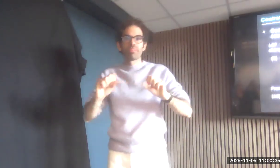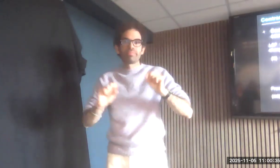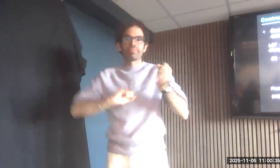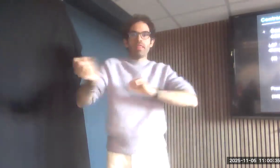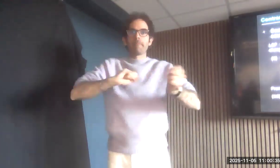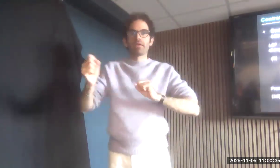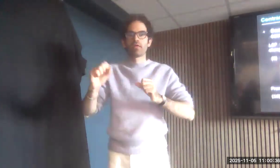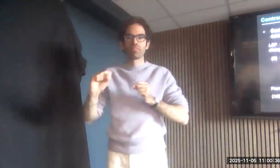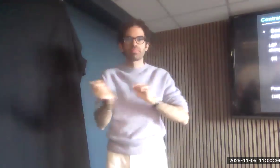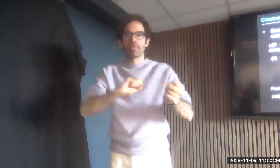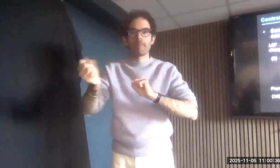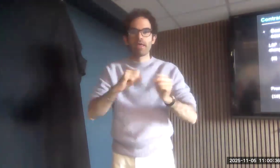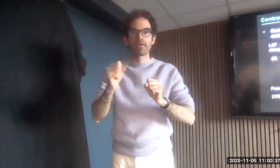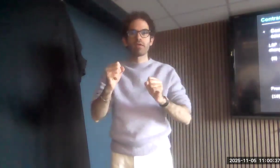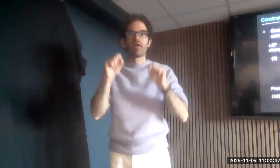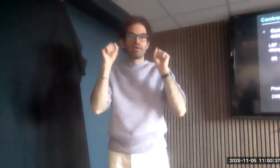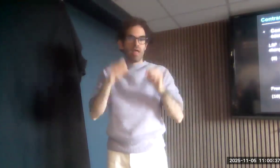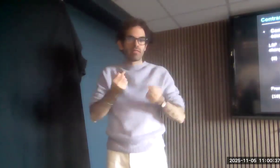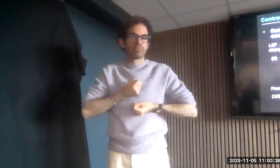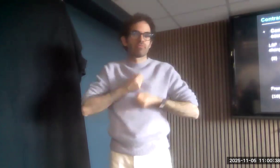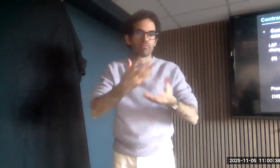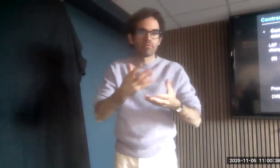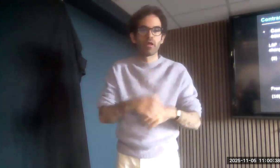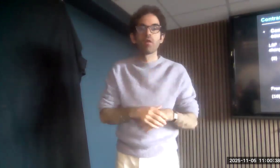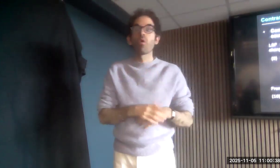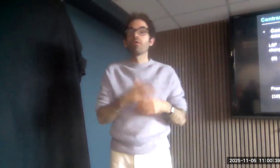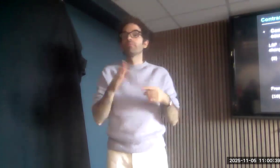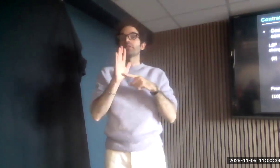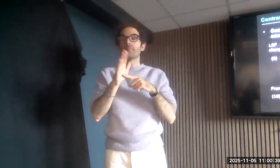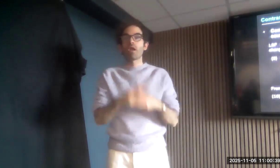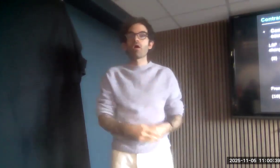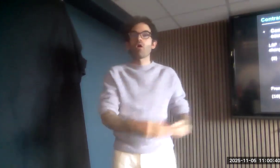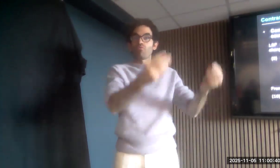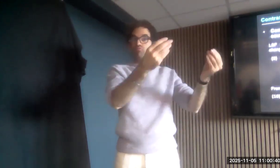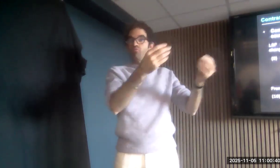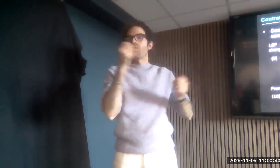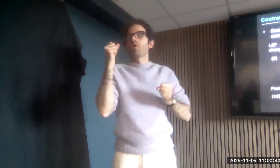We can use this as a predicate.